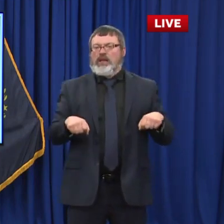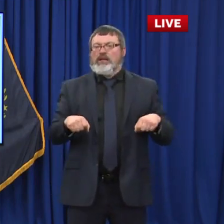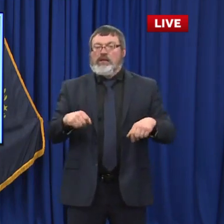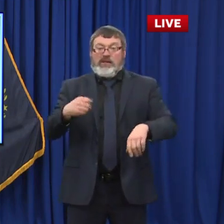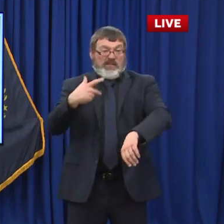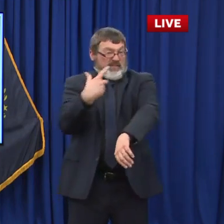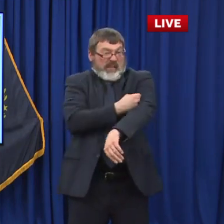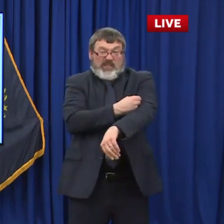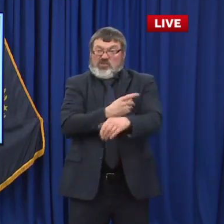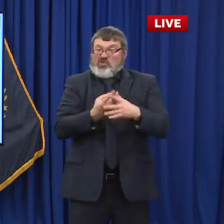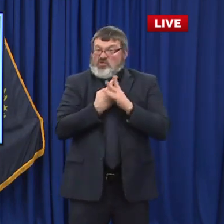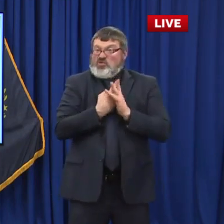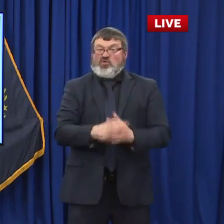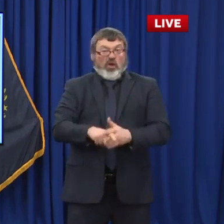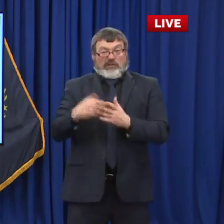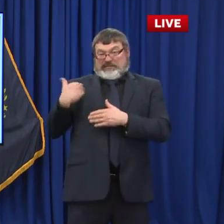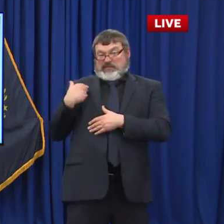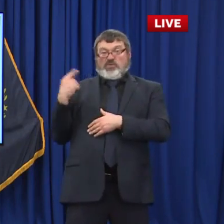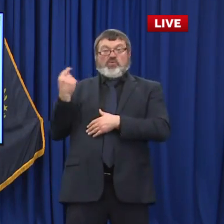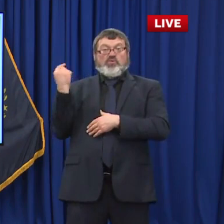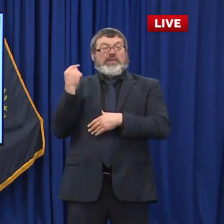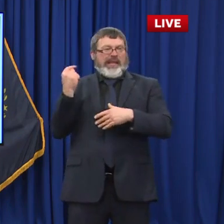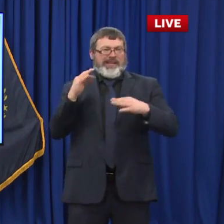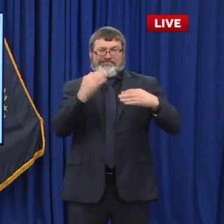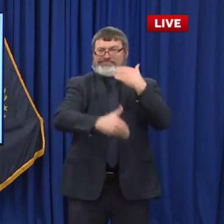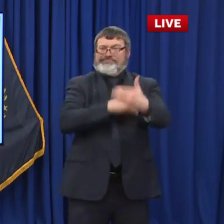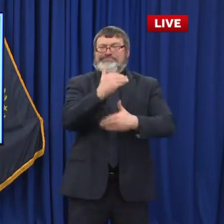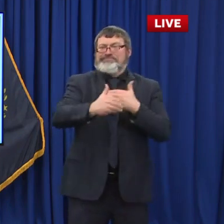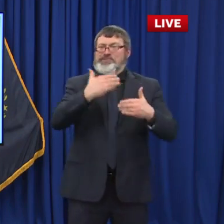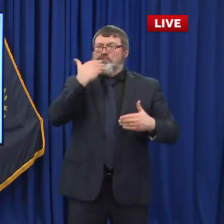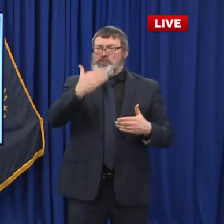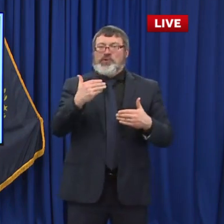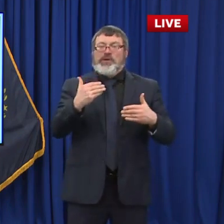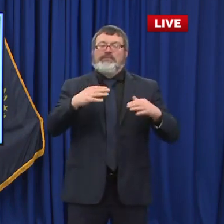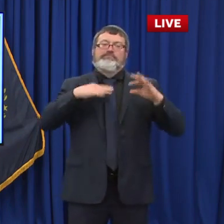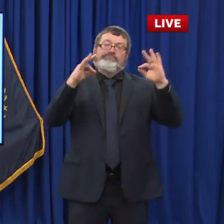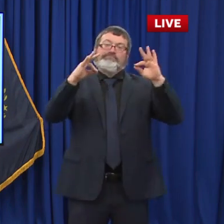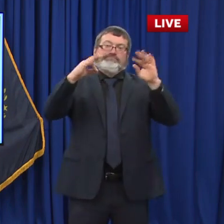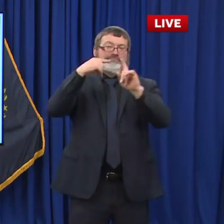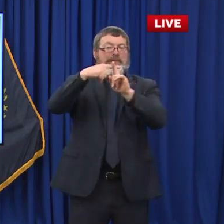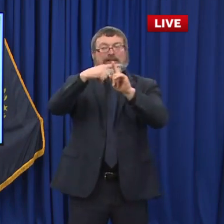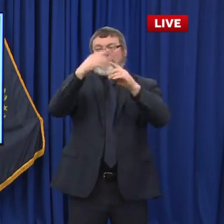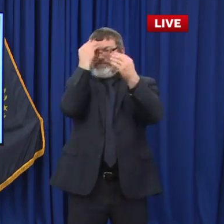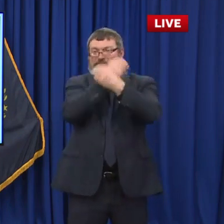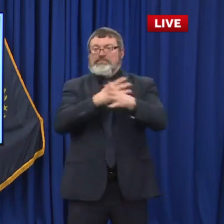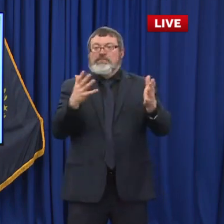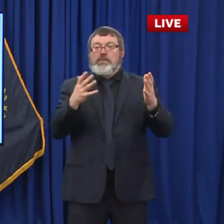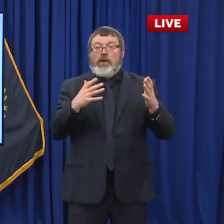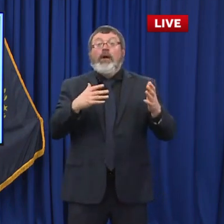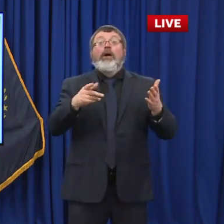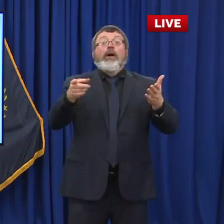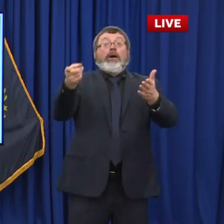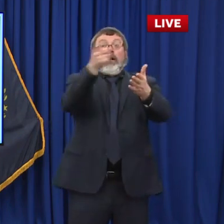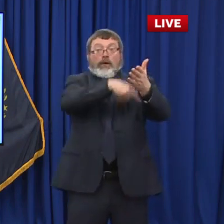IT LOOKS LIKE WE’RE GOING TO HAVE A GREAT WEEKEND. THE VACCINE IS HERE. WE’RE UNDERWAY ON THAT, WHICH IS JUST A I THINK GREAT NEWS FOR EVERYBODY NEXT WEEK.